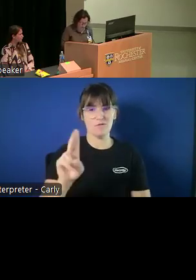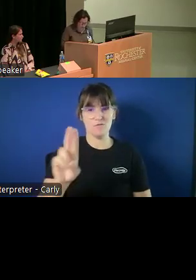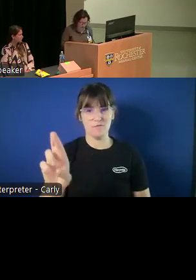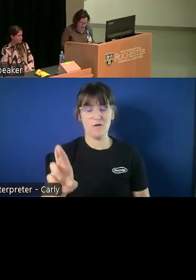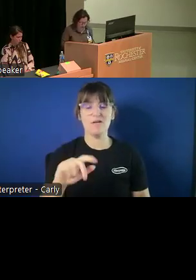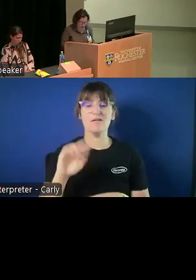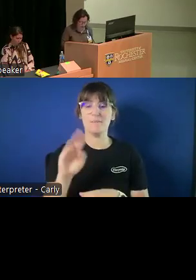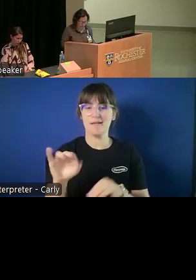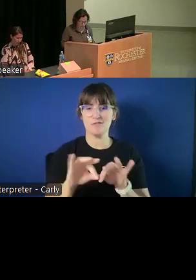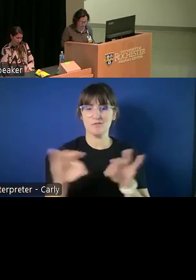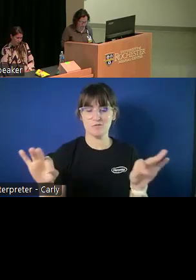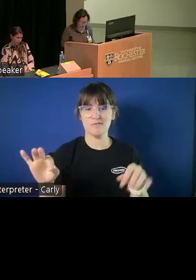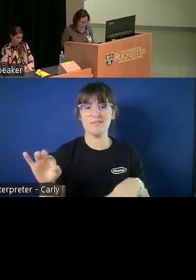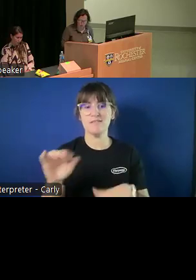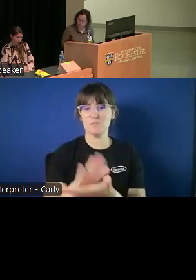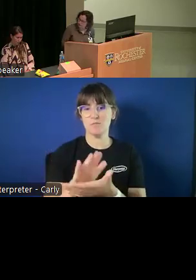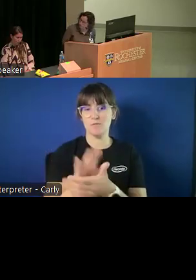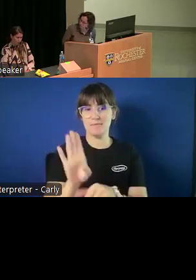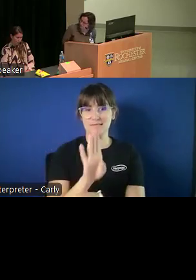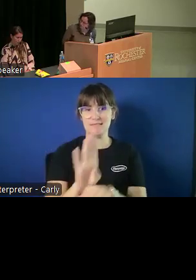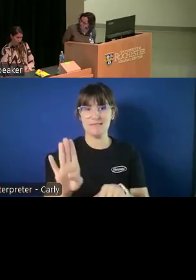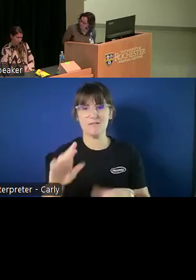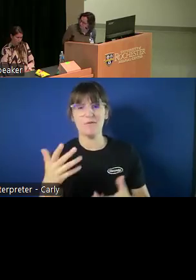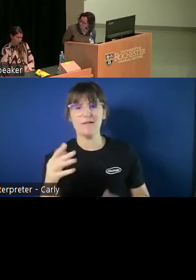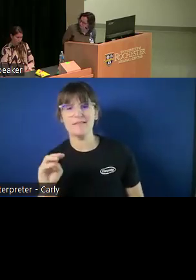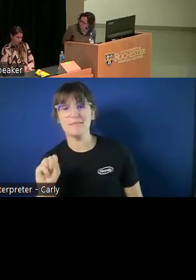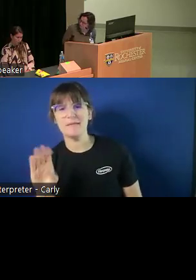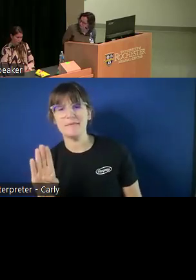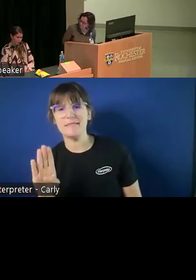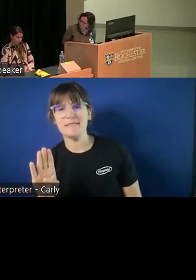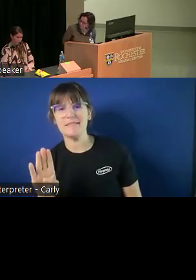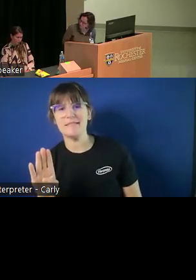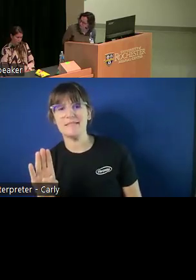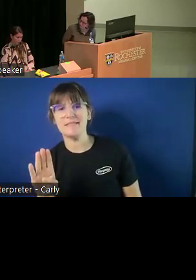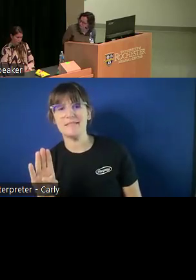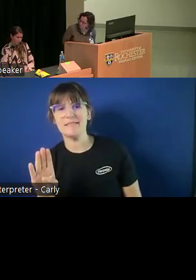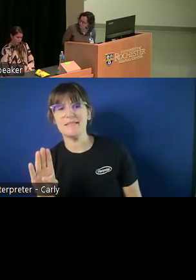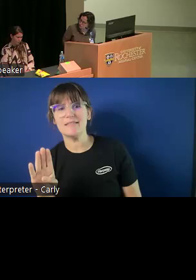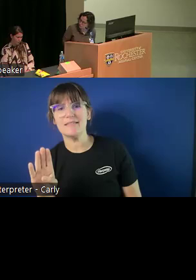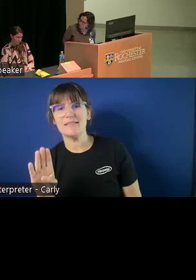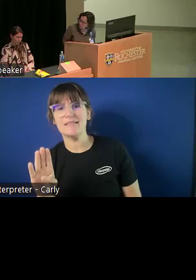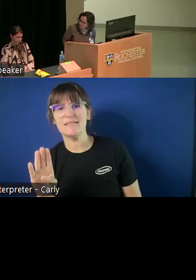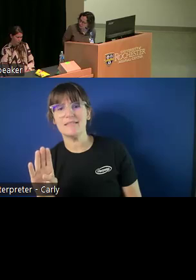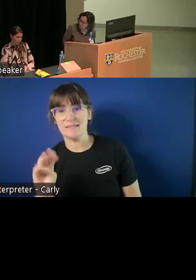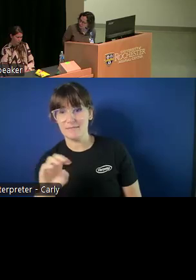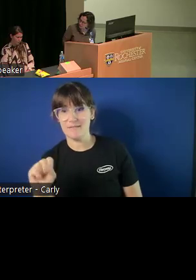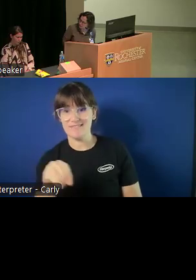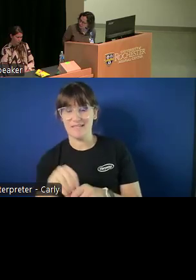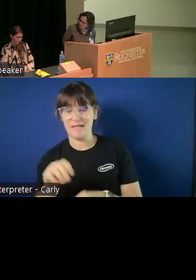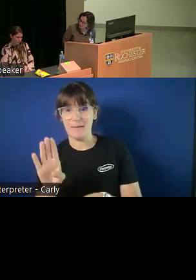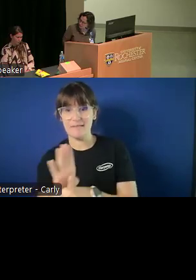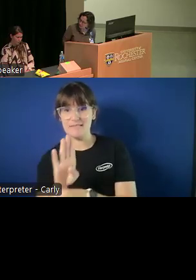degree in the Simon School of Business what's an MSB masters in business masters in business in